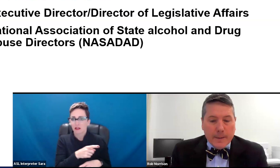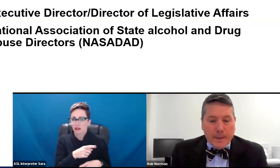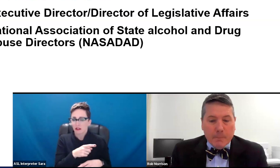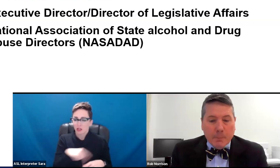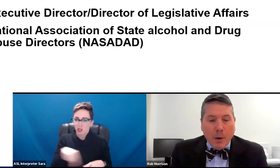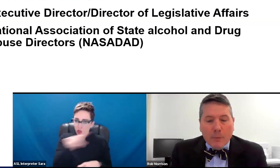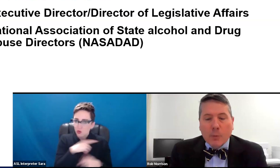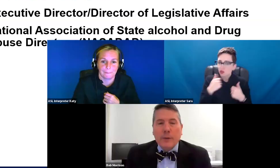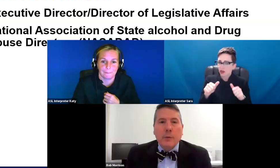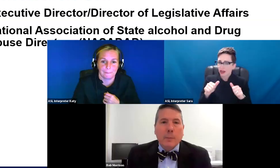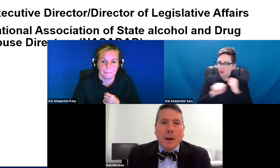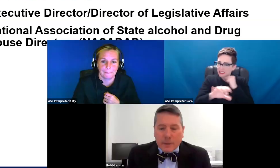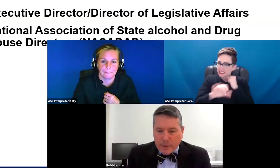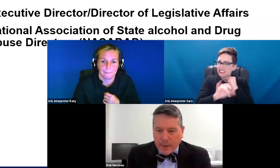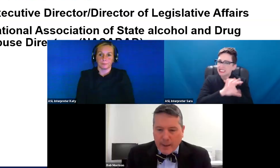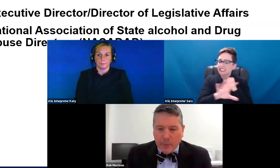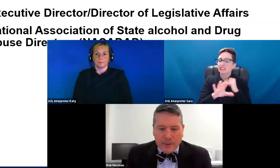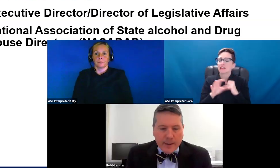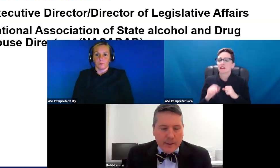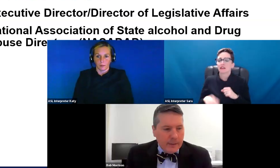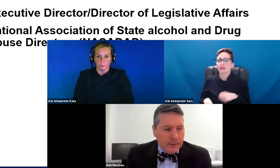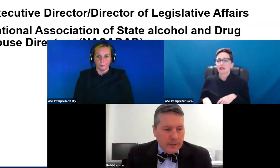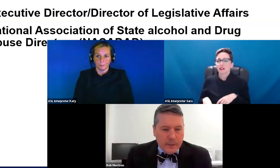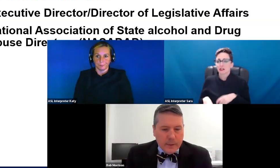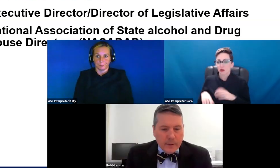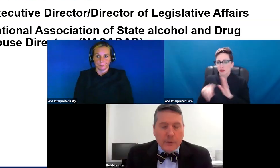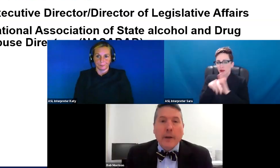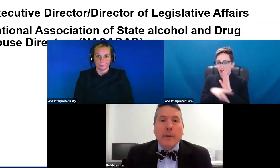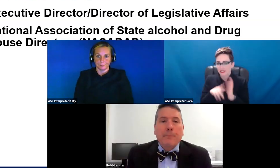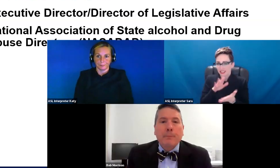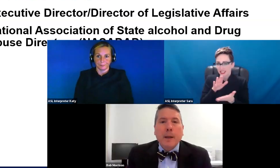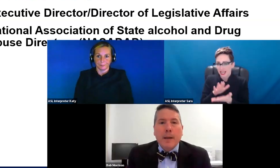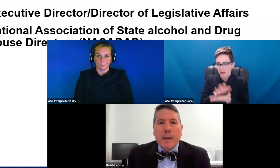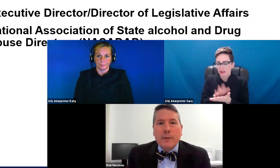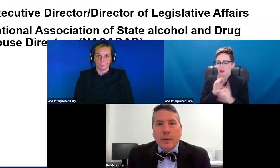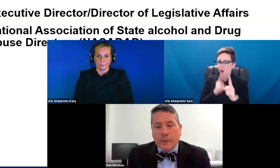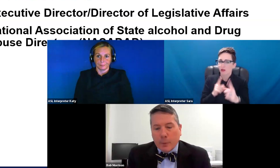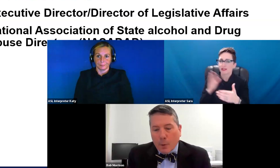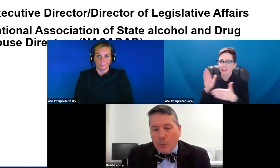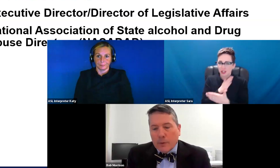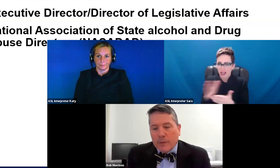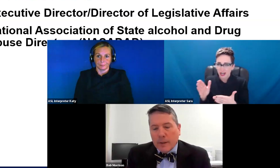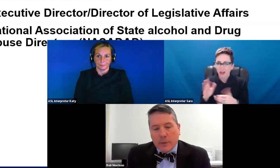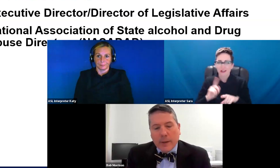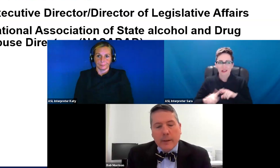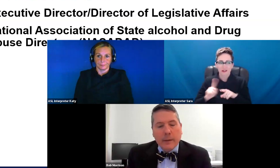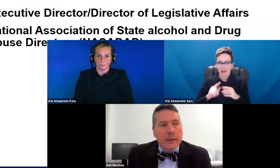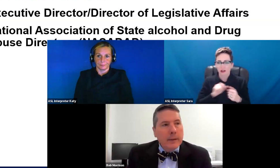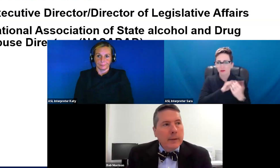And part of what we do in a policy academy setting is to share, and share different approaches states are taking